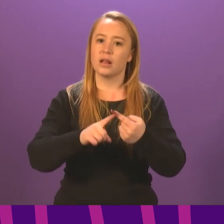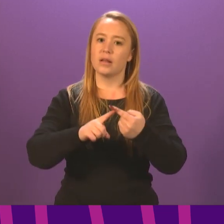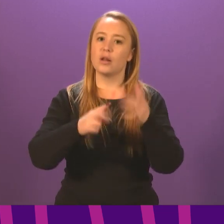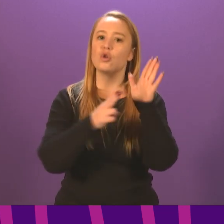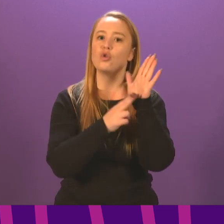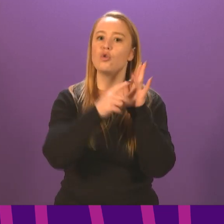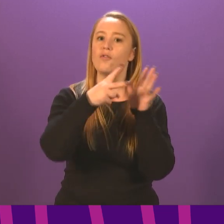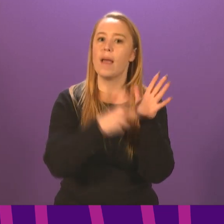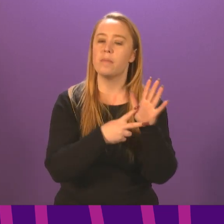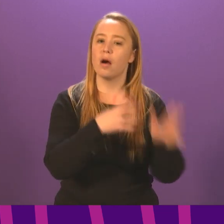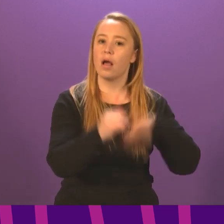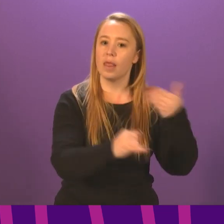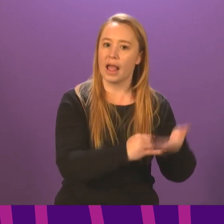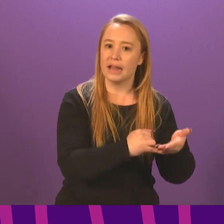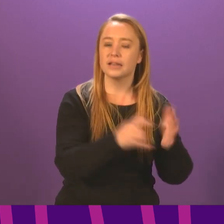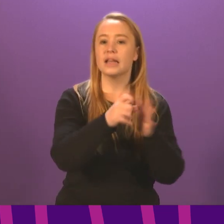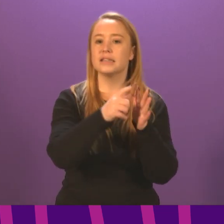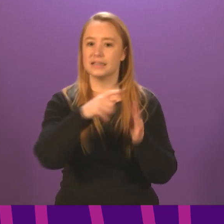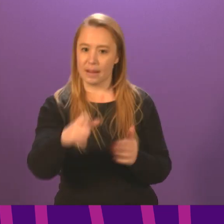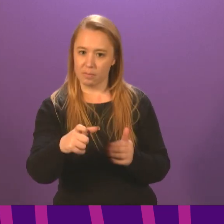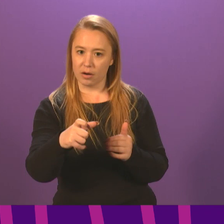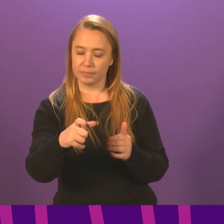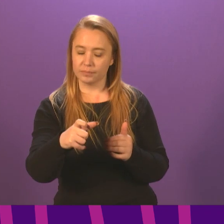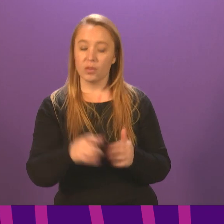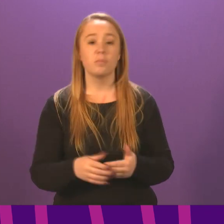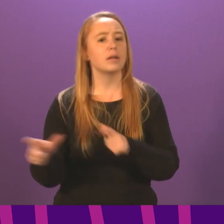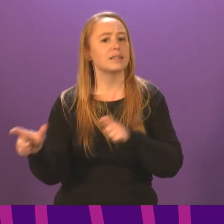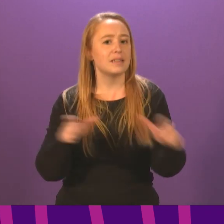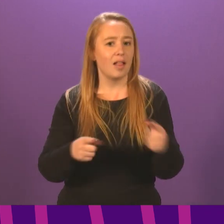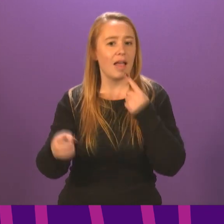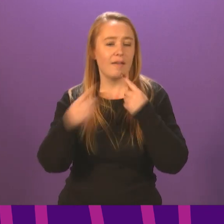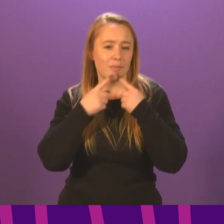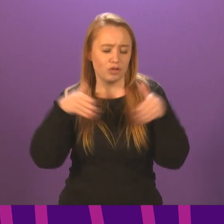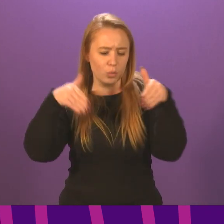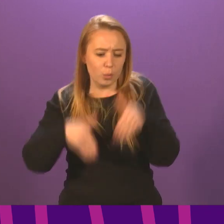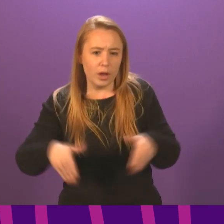of November and into December, but we are still awaiting information on the time series